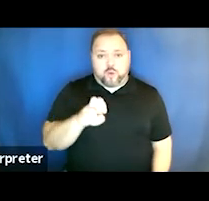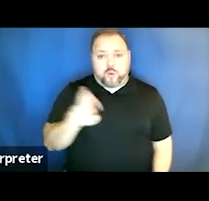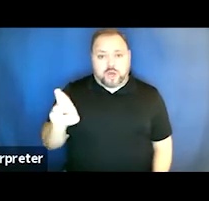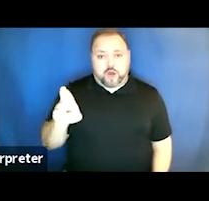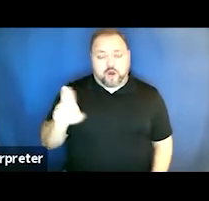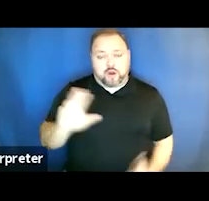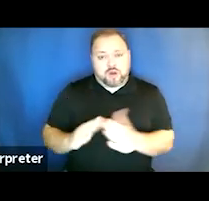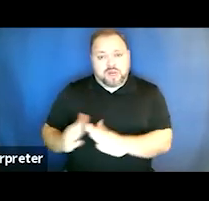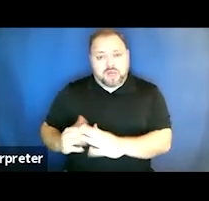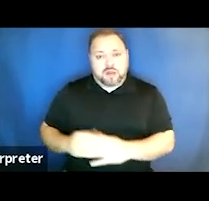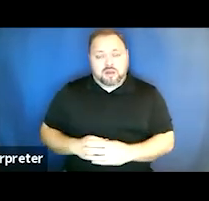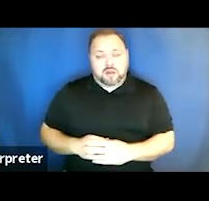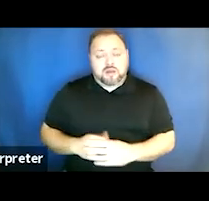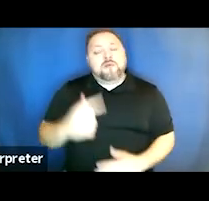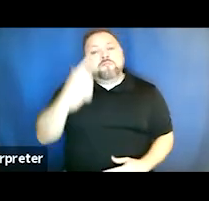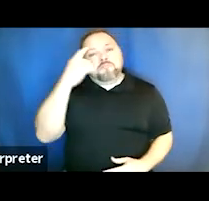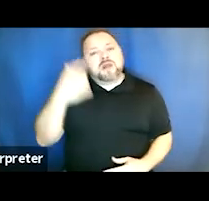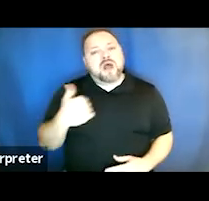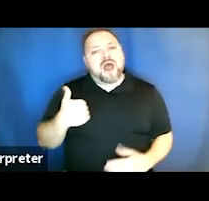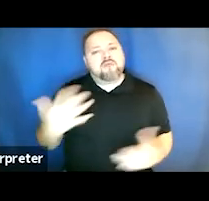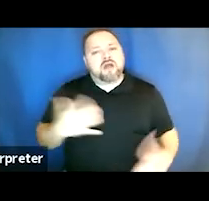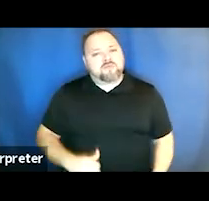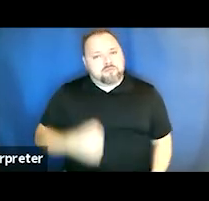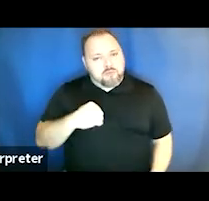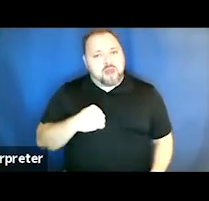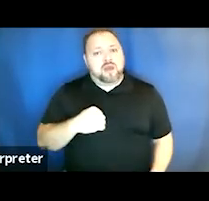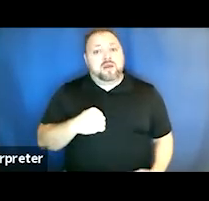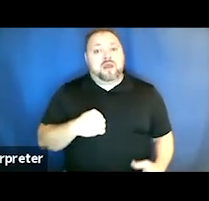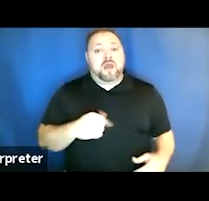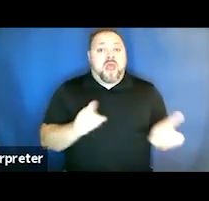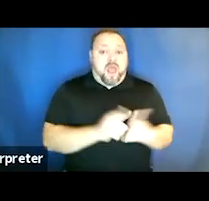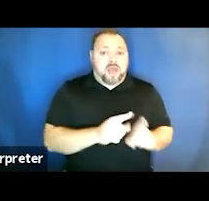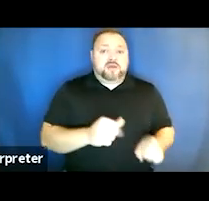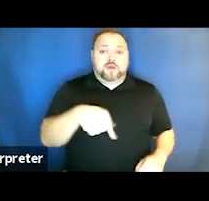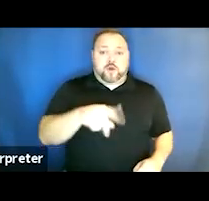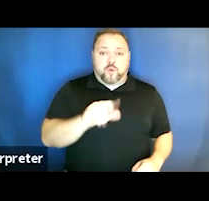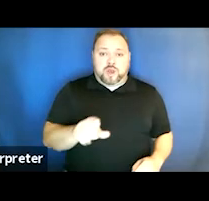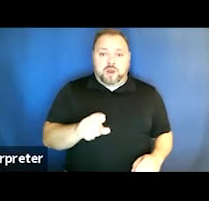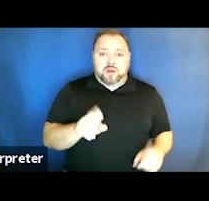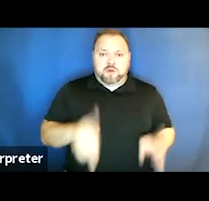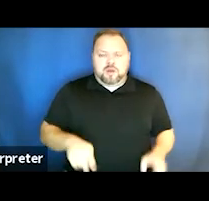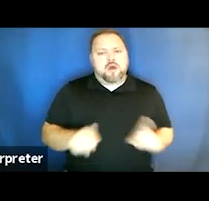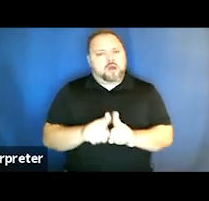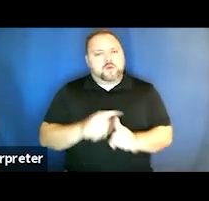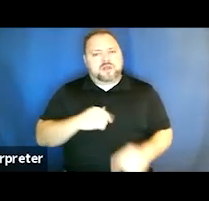in that I have a lot of pride as a queer person and as a disabled person.